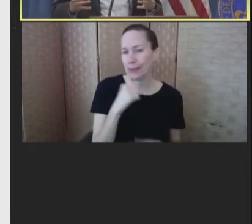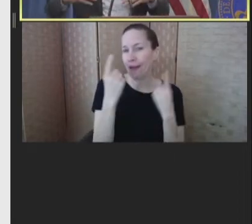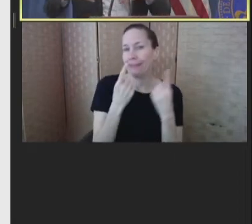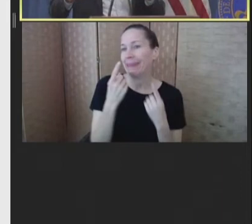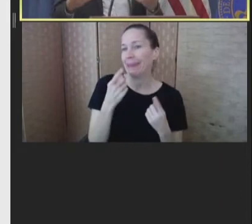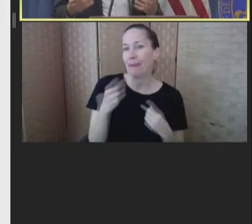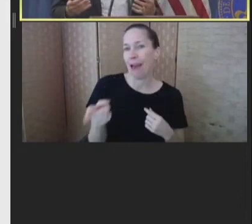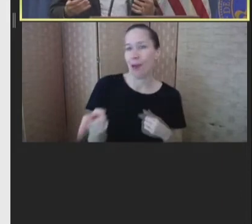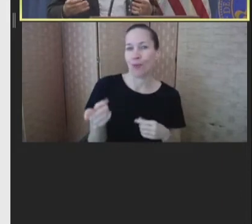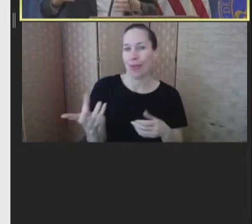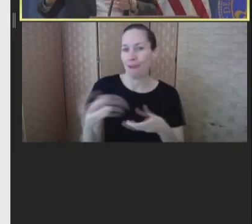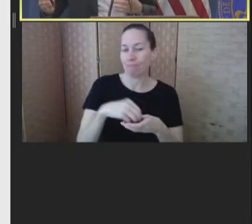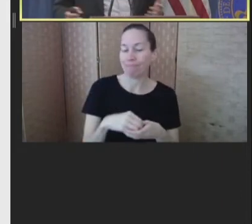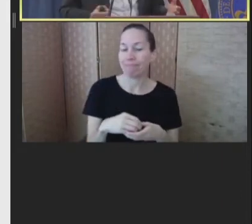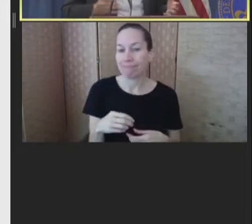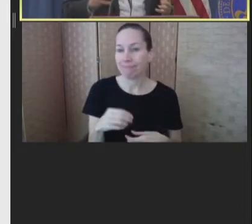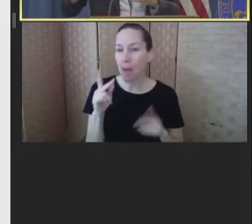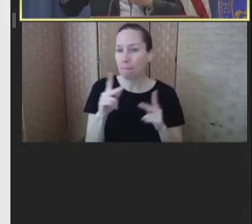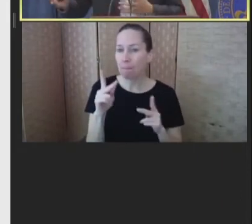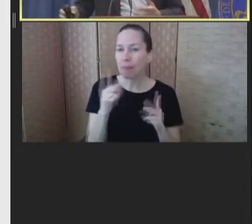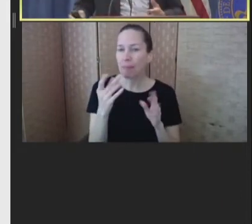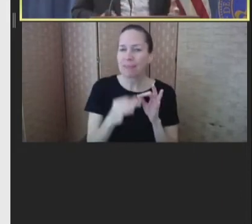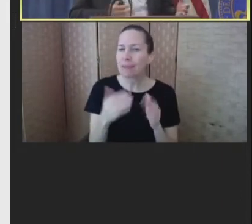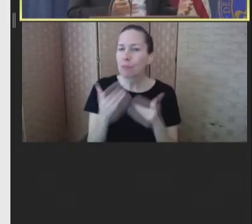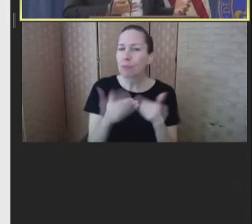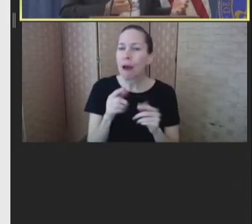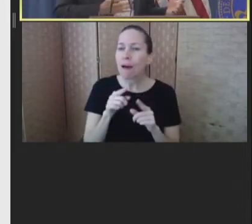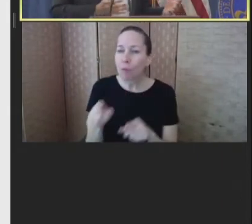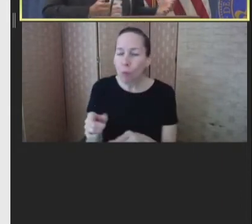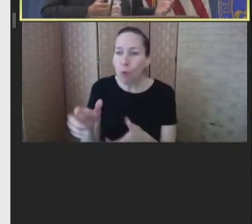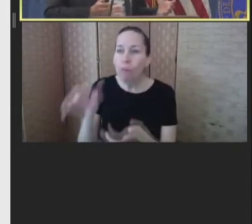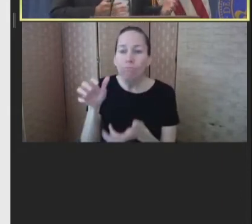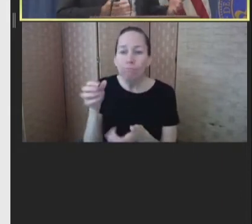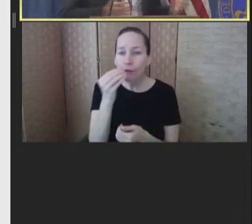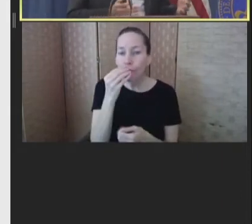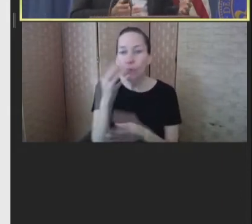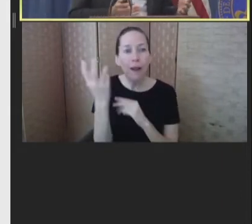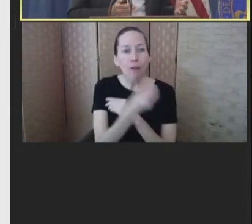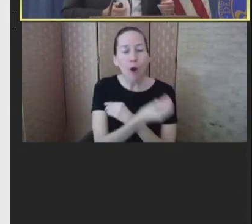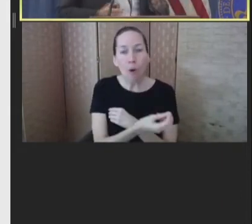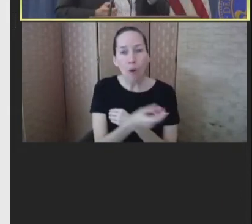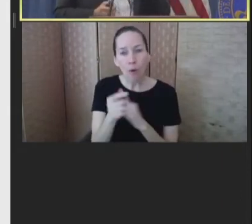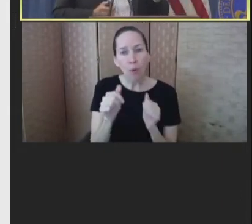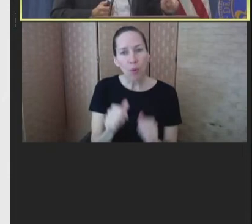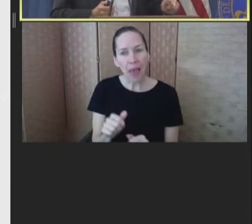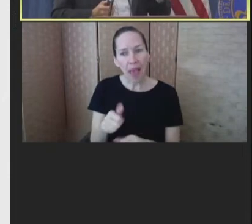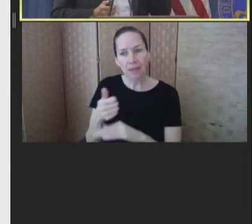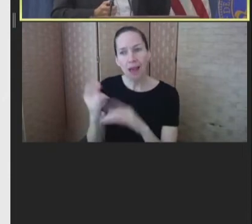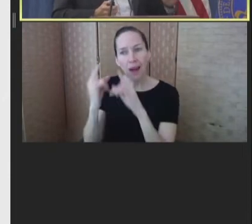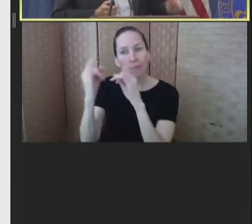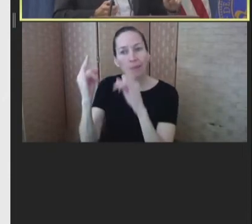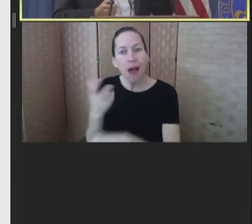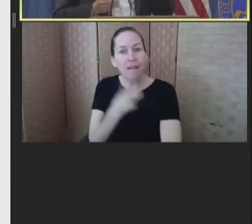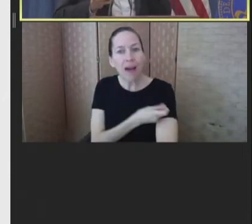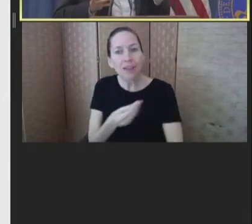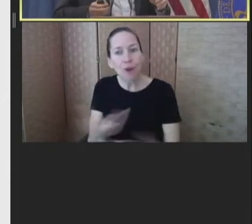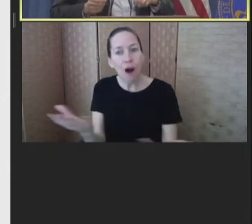they get the food, and then they go, so you can put vaccine operations pretty easily into that setting. And they're also, you know, offering materials, they're offering foods,